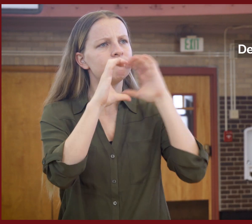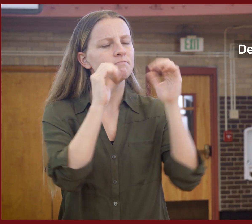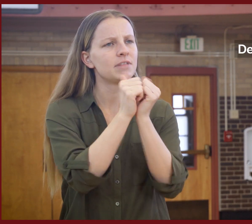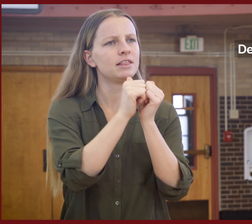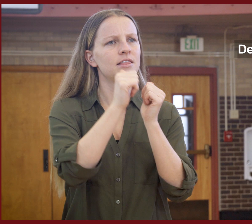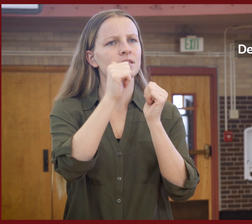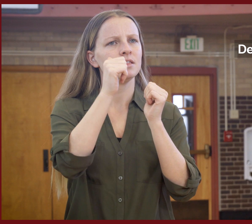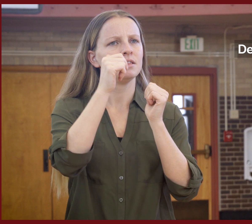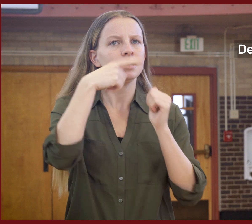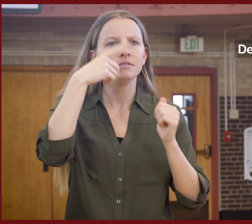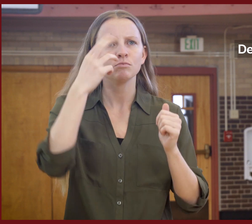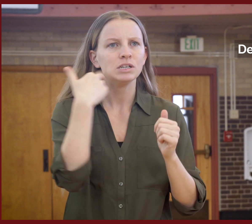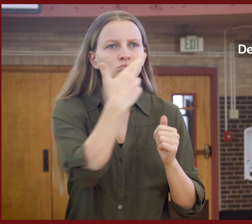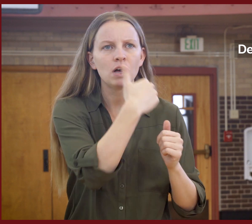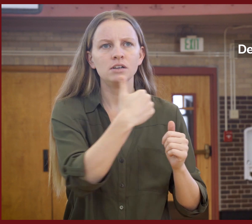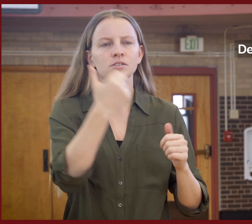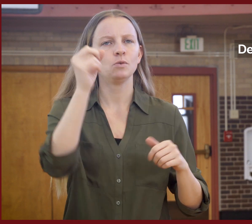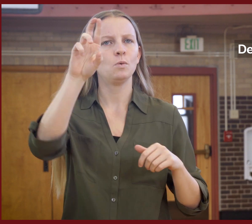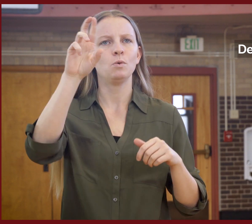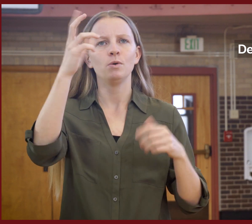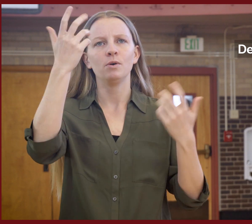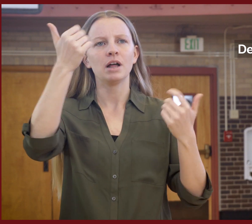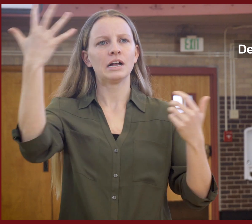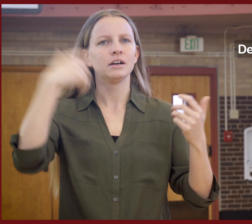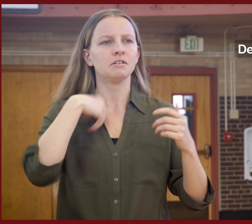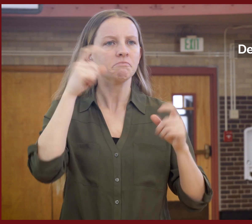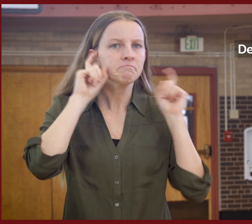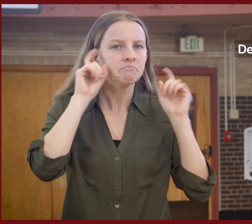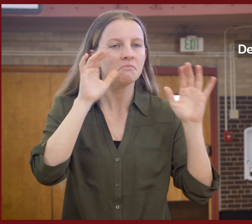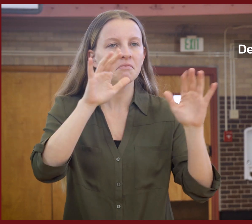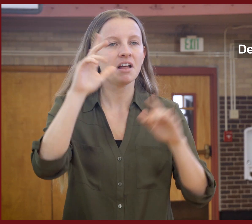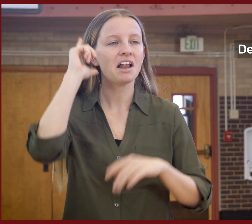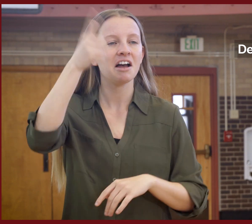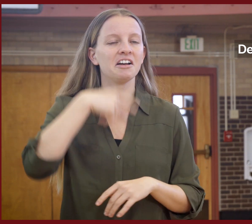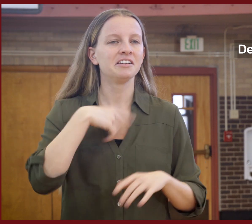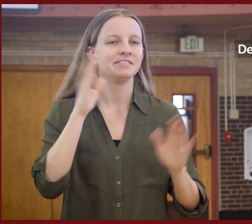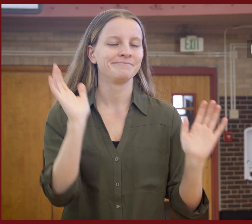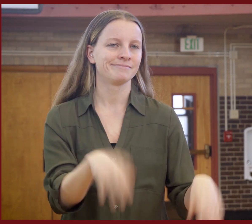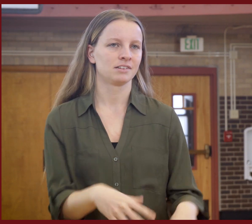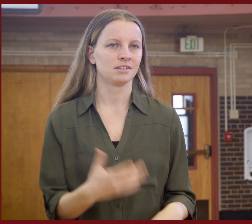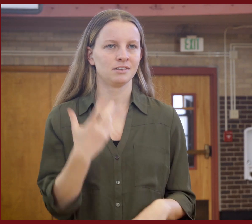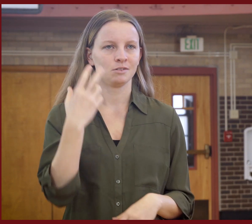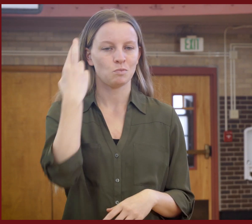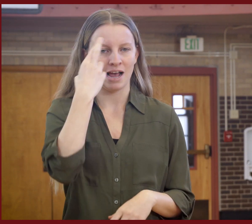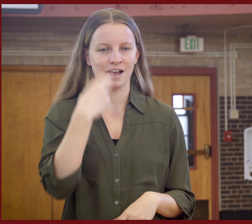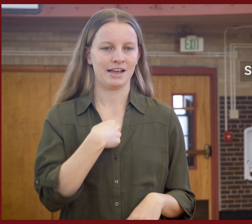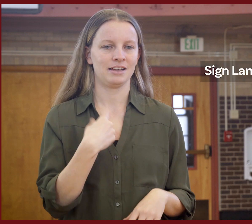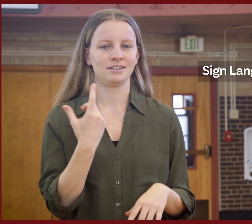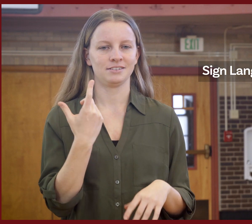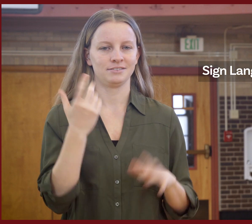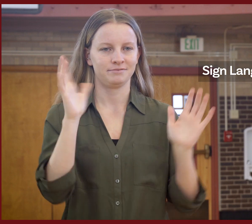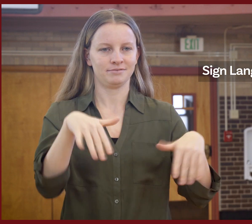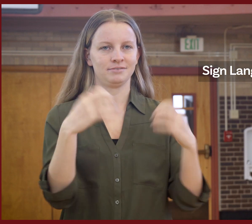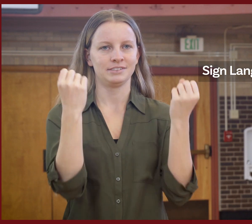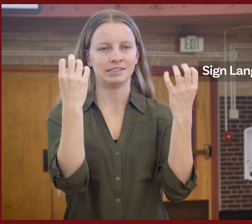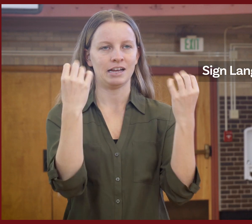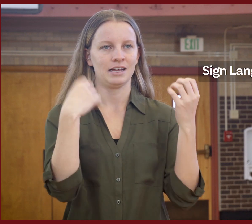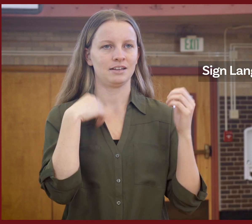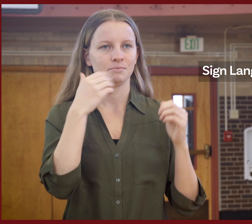communicate with individuals that are hearing in a restaurant or any other location. Later on in life, I just realized that sign was the best way